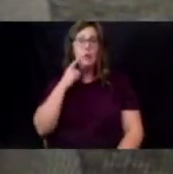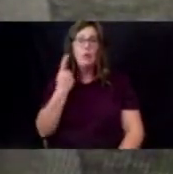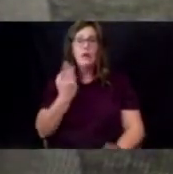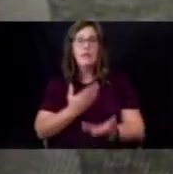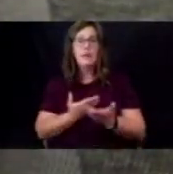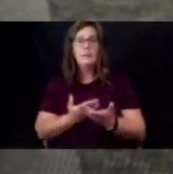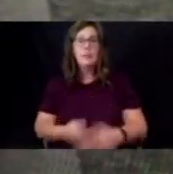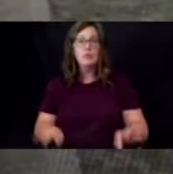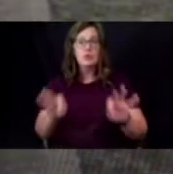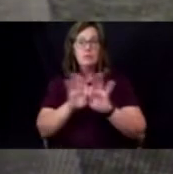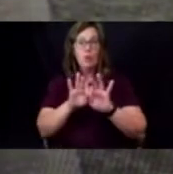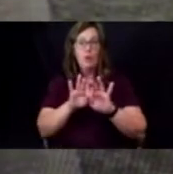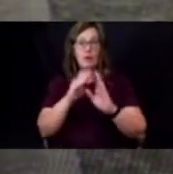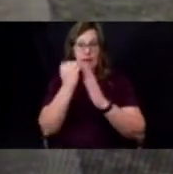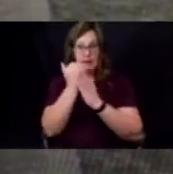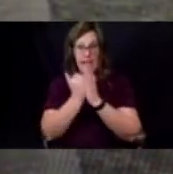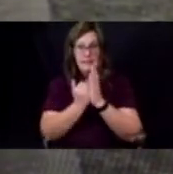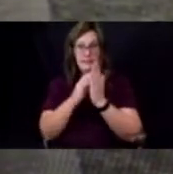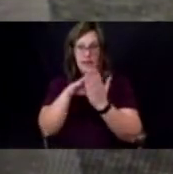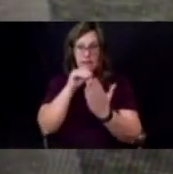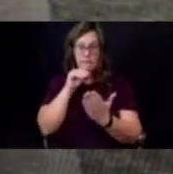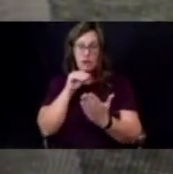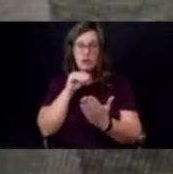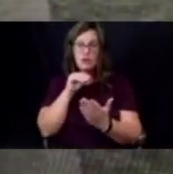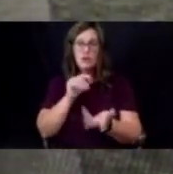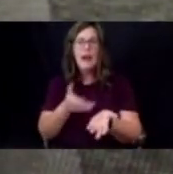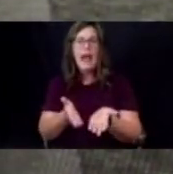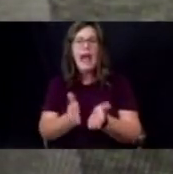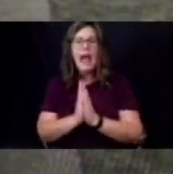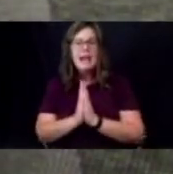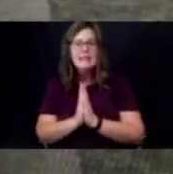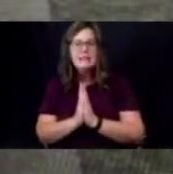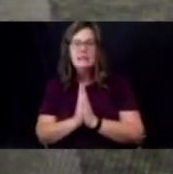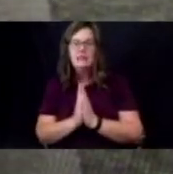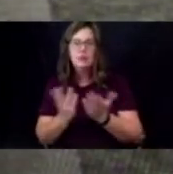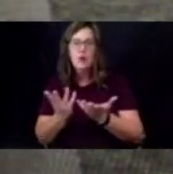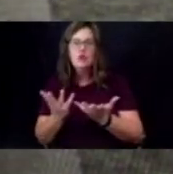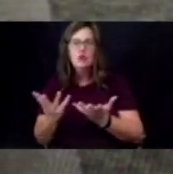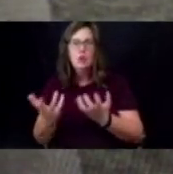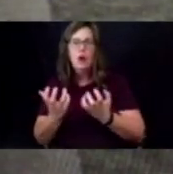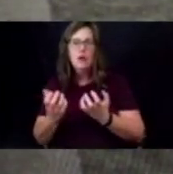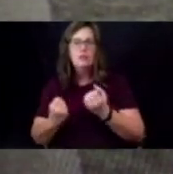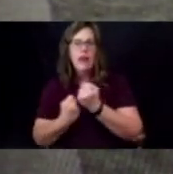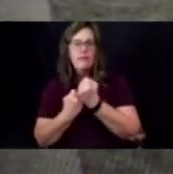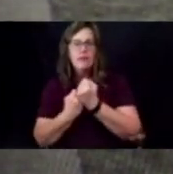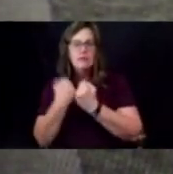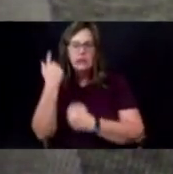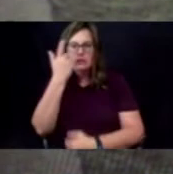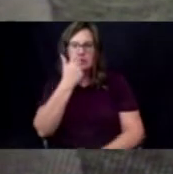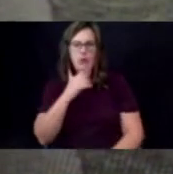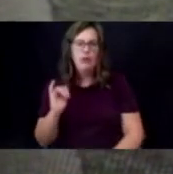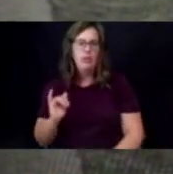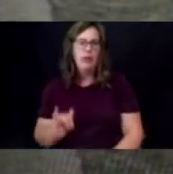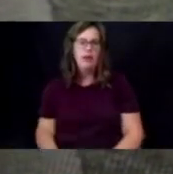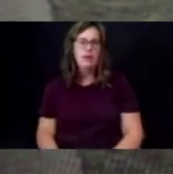asking them like what they want advocacy to look like because i know for some people um if they're